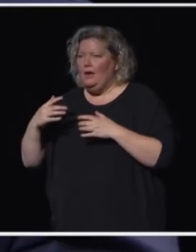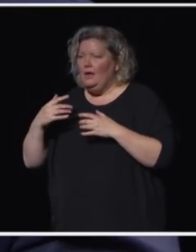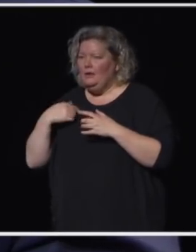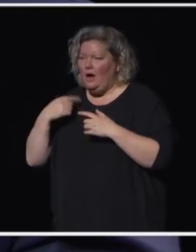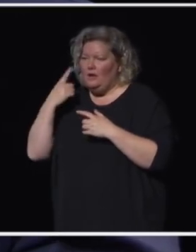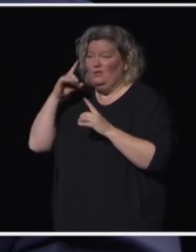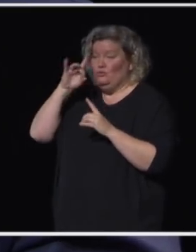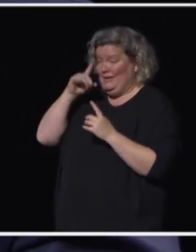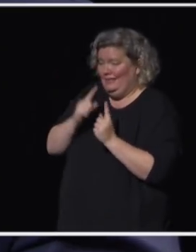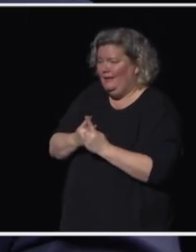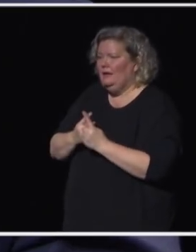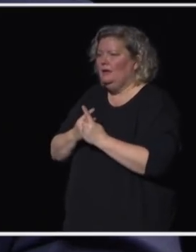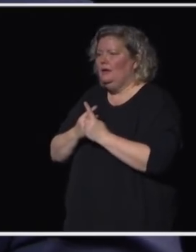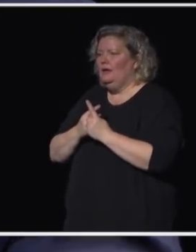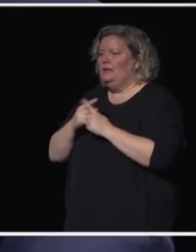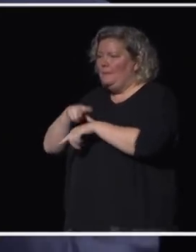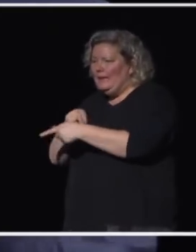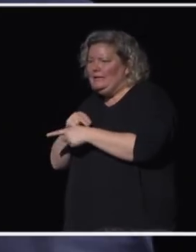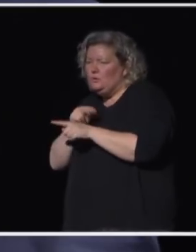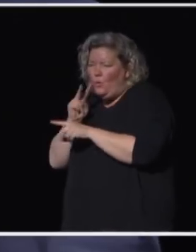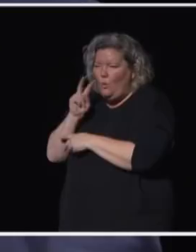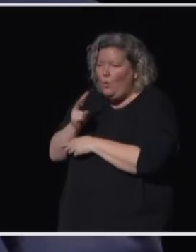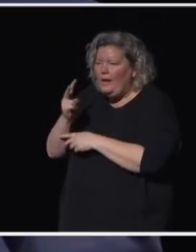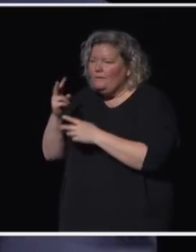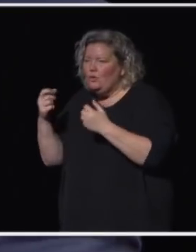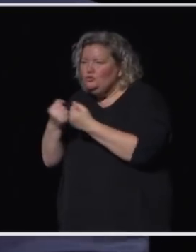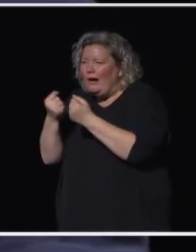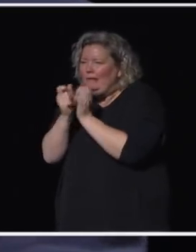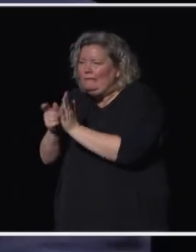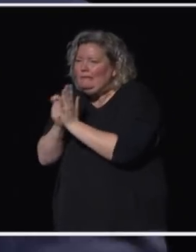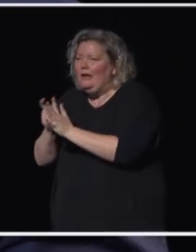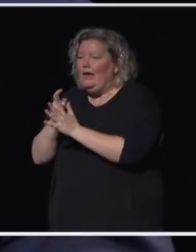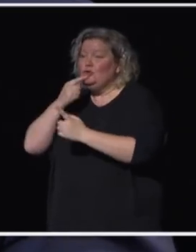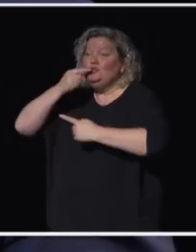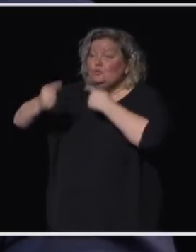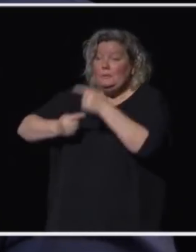for a drug dealer and the description of the drug dealer was, like, the complete opposite of Prince.